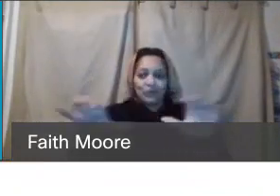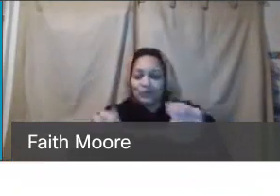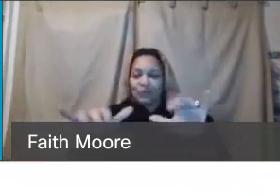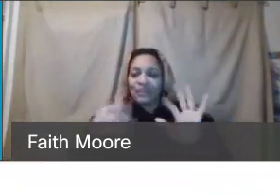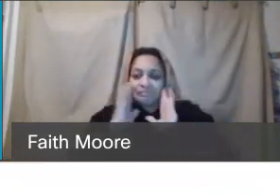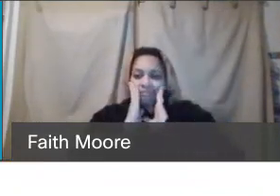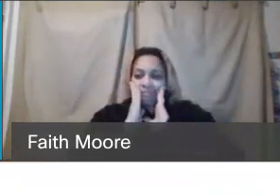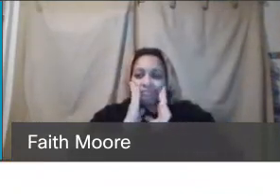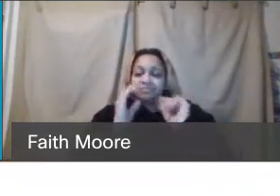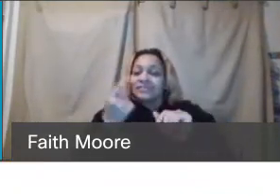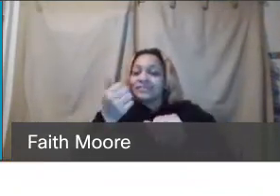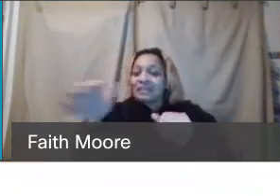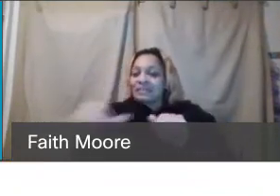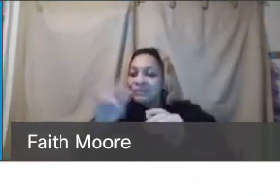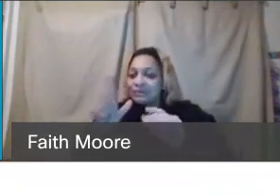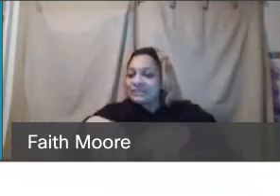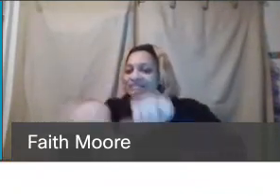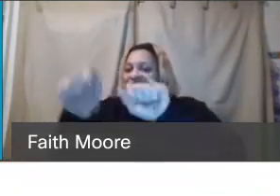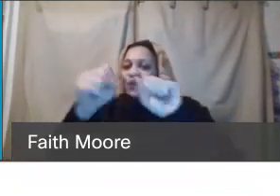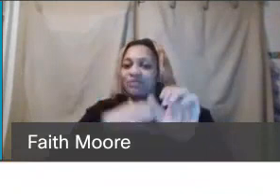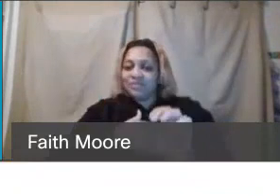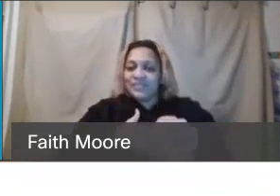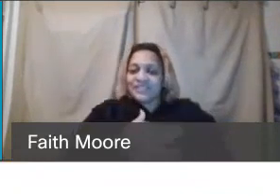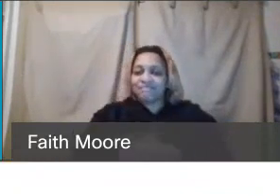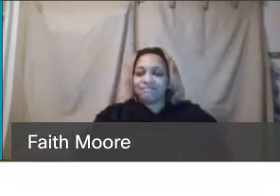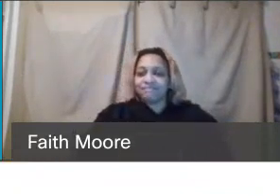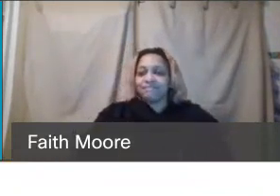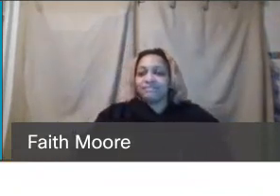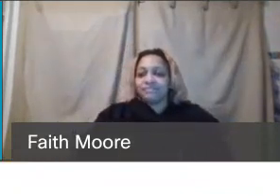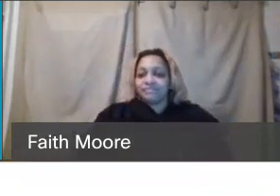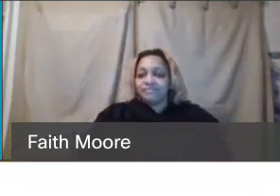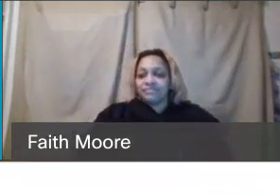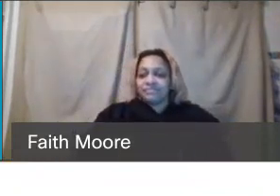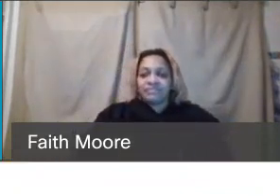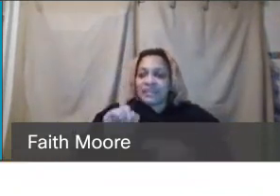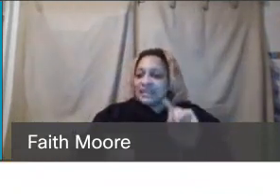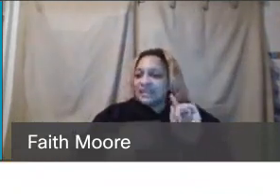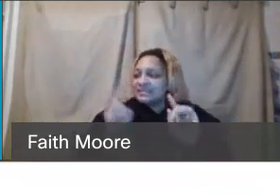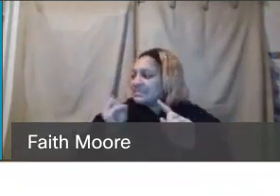Can somebody else up in? I can't see that. I can't see.